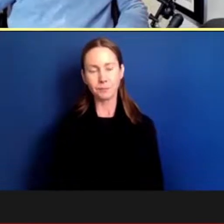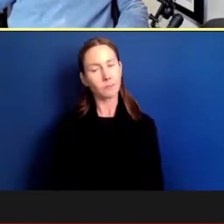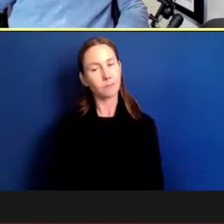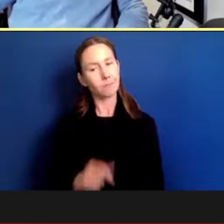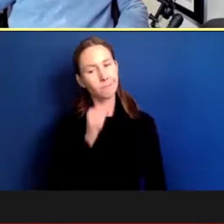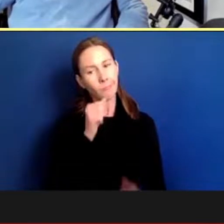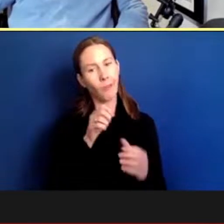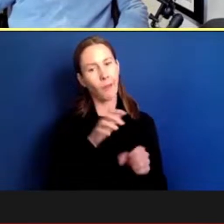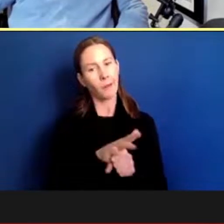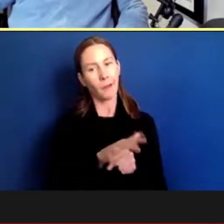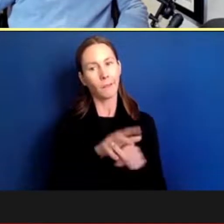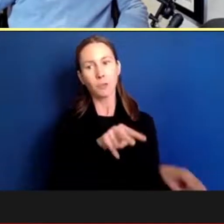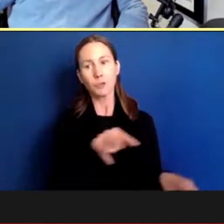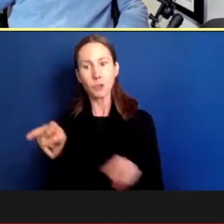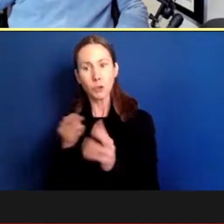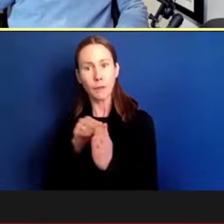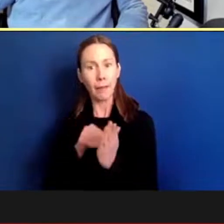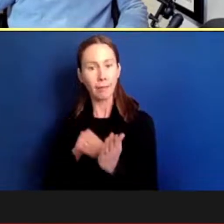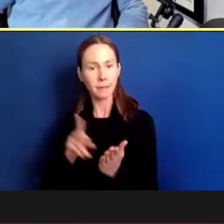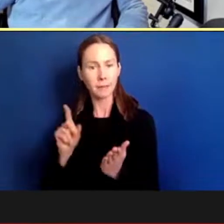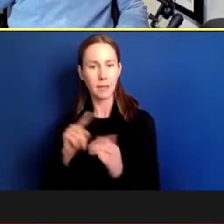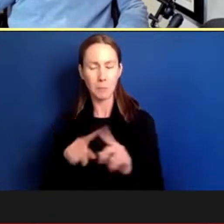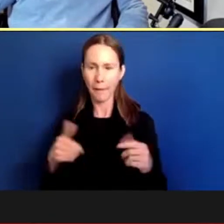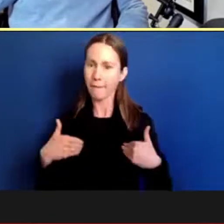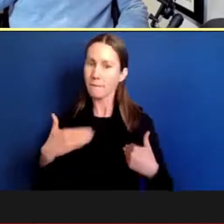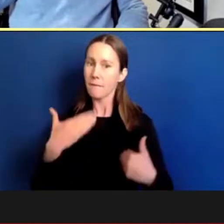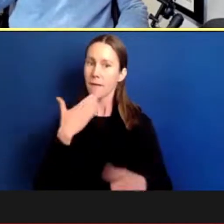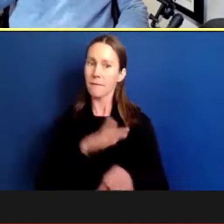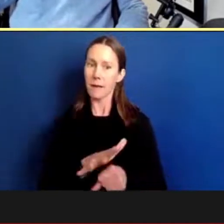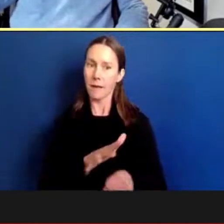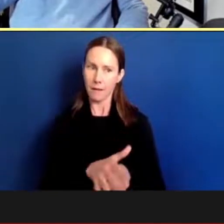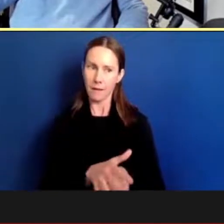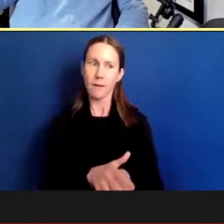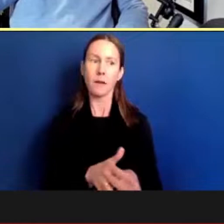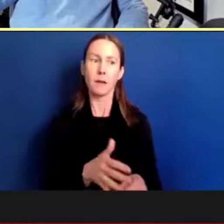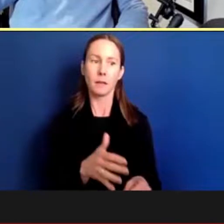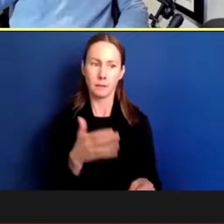there was sufficient data to establish unequivocally that people with IDD